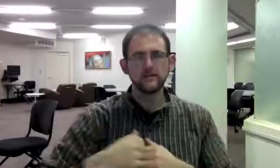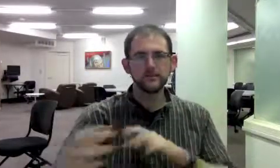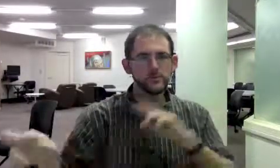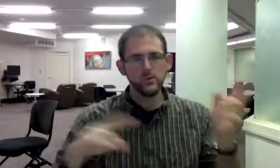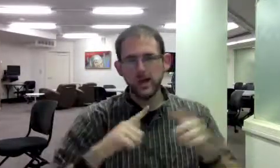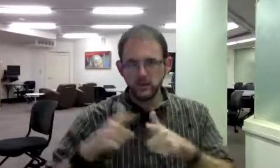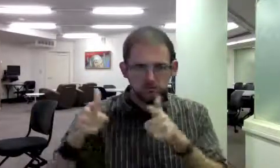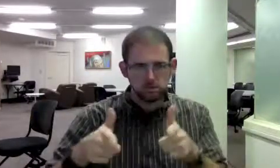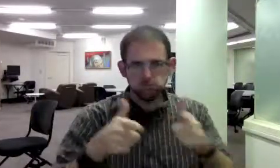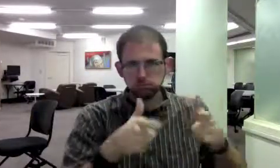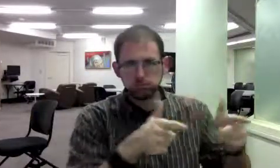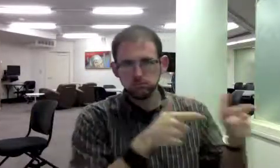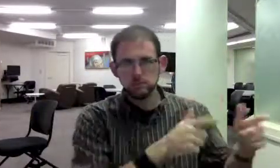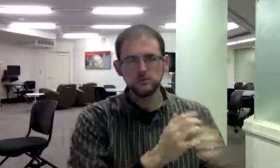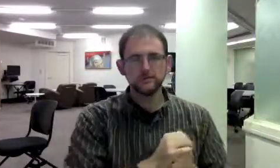They're ready to execute anyone who stands in their way.